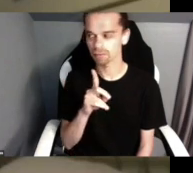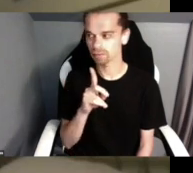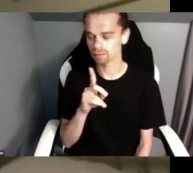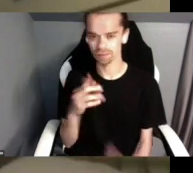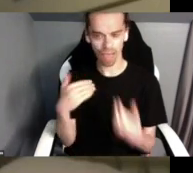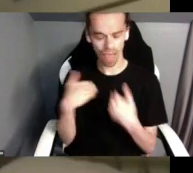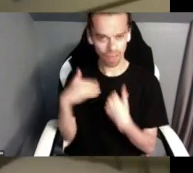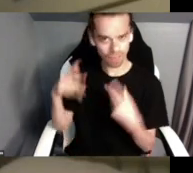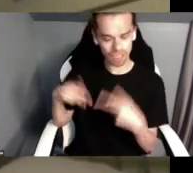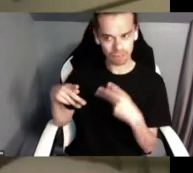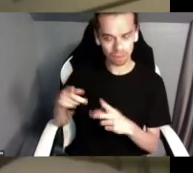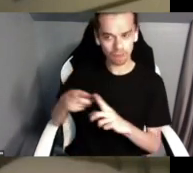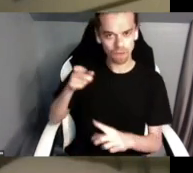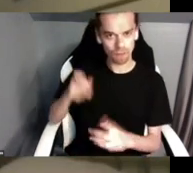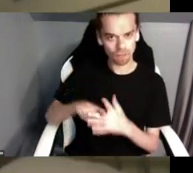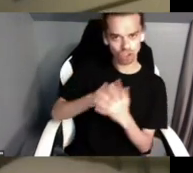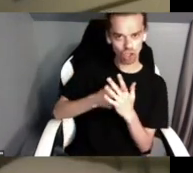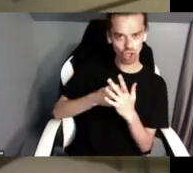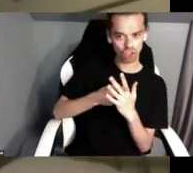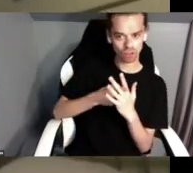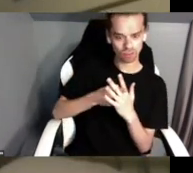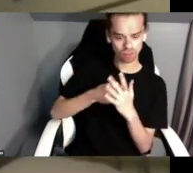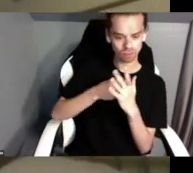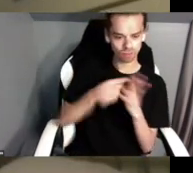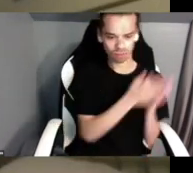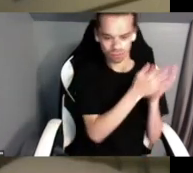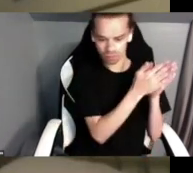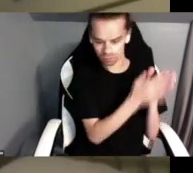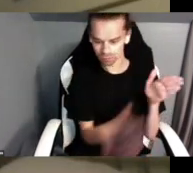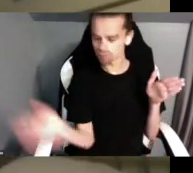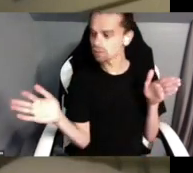when you're starting a research question. Having people with disabilities,